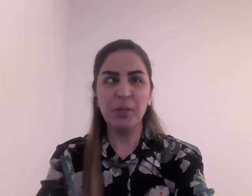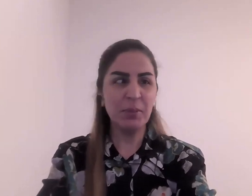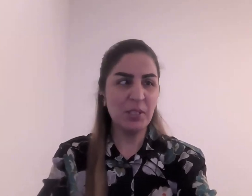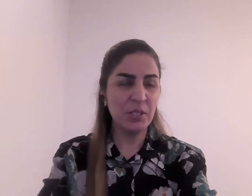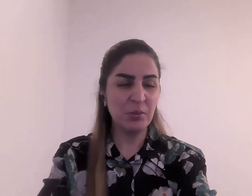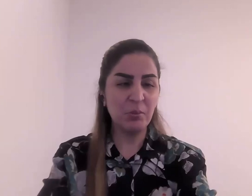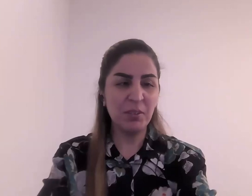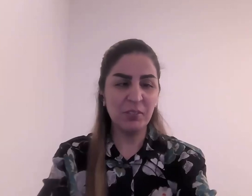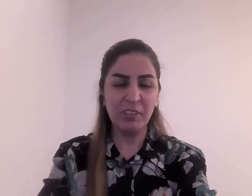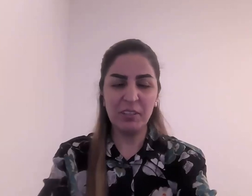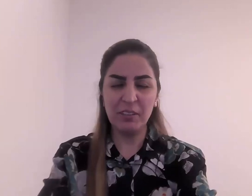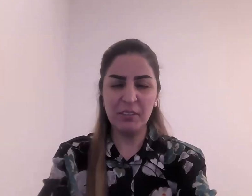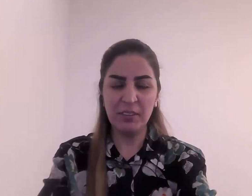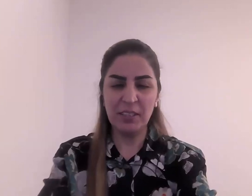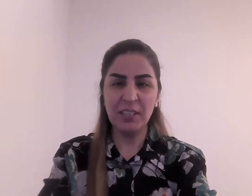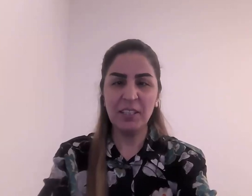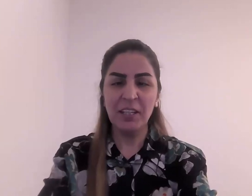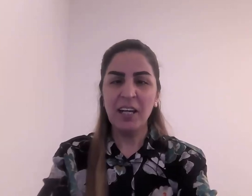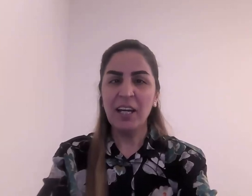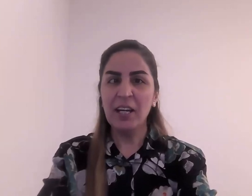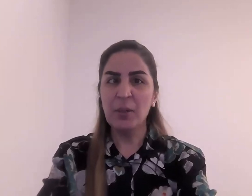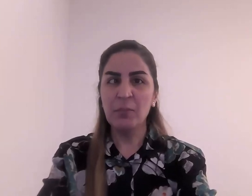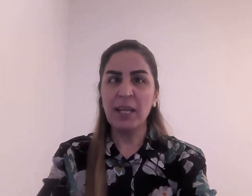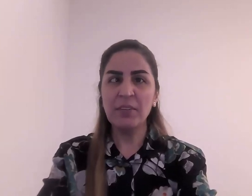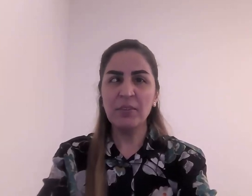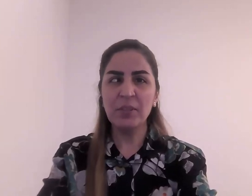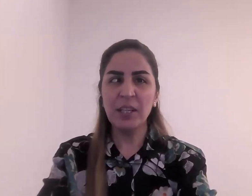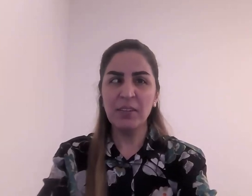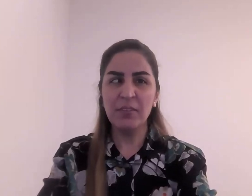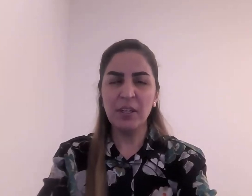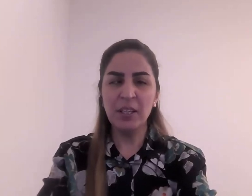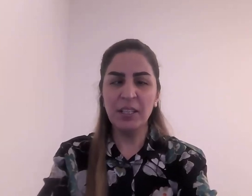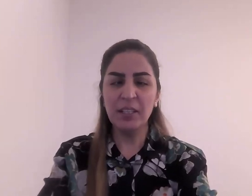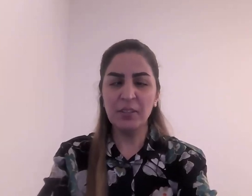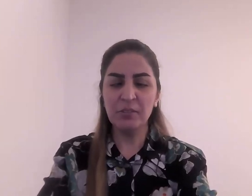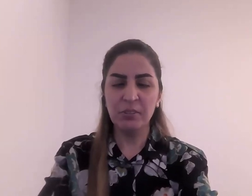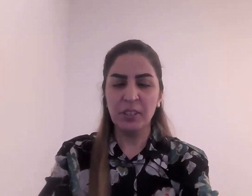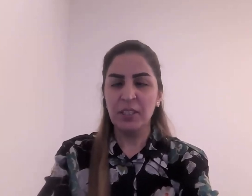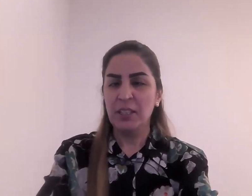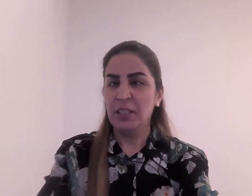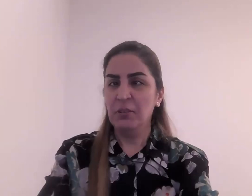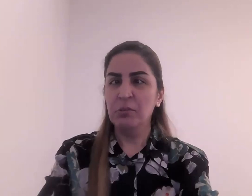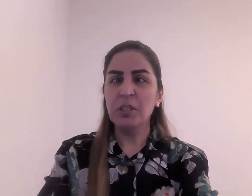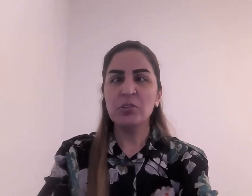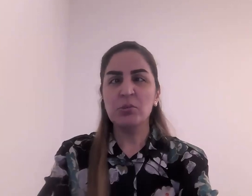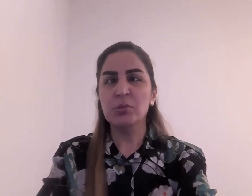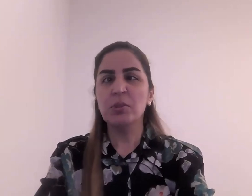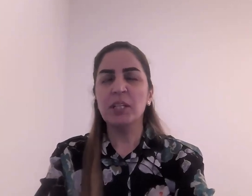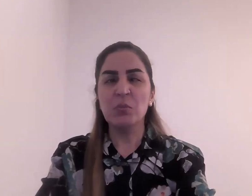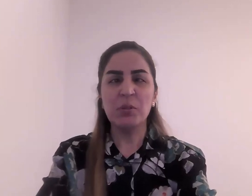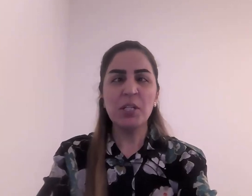meet her very recently. Alison has done a lot of work to -- in immigration law and as a deaf